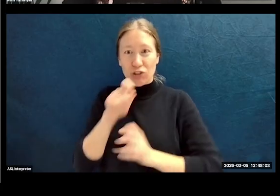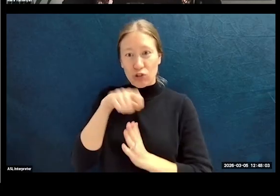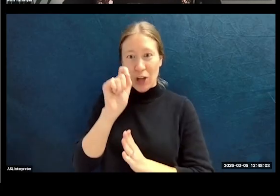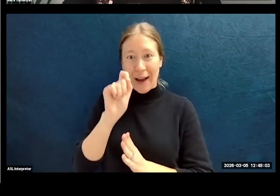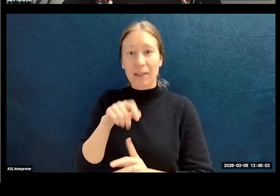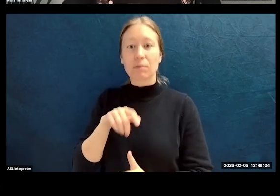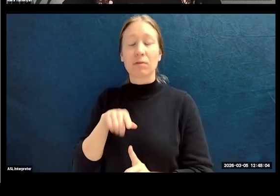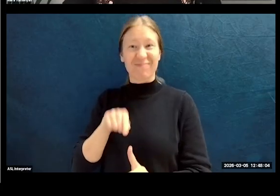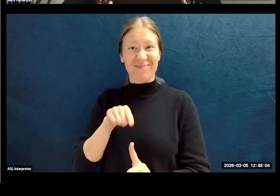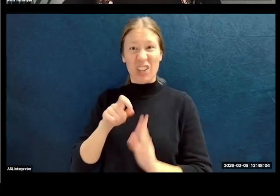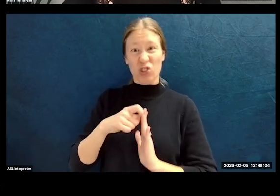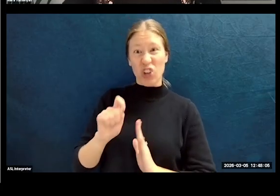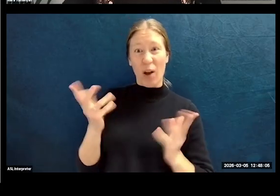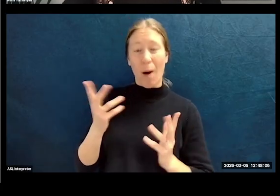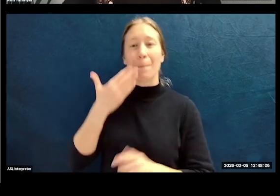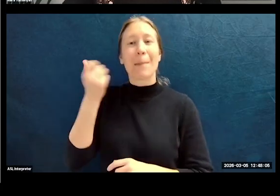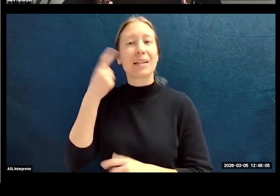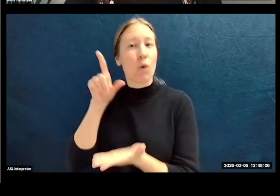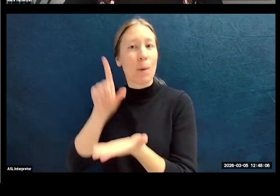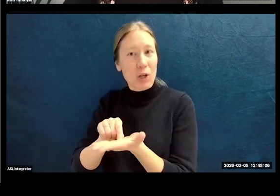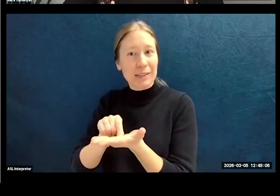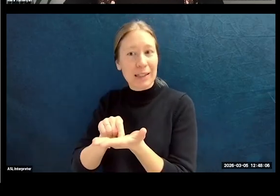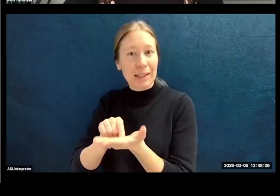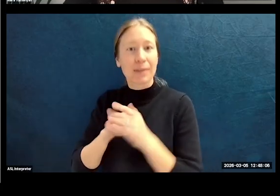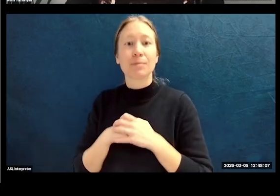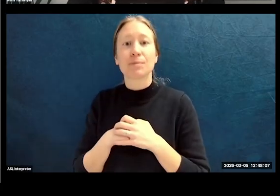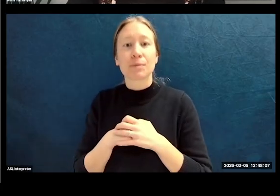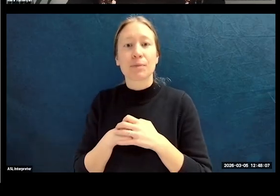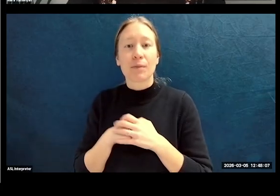then when you save it, I'm gonna say no tags here,